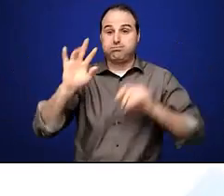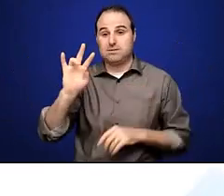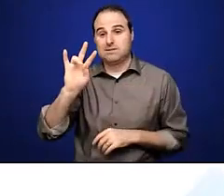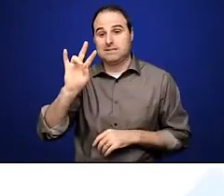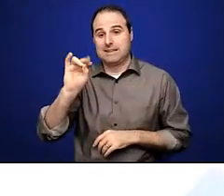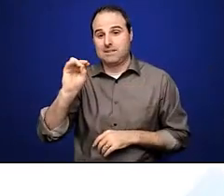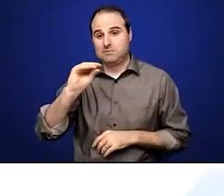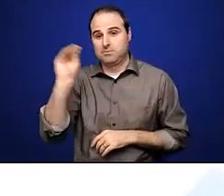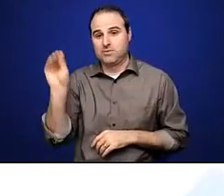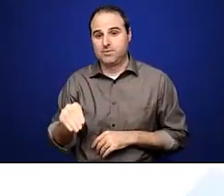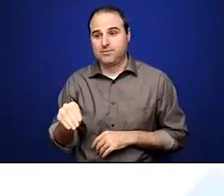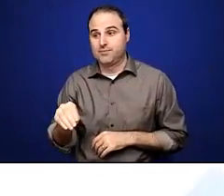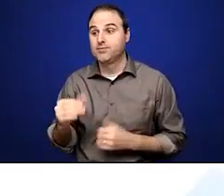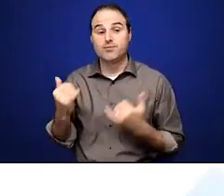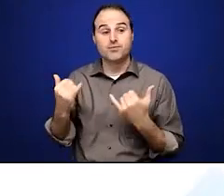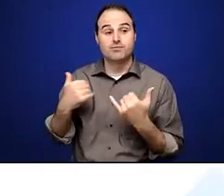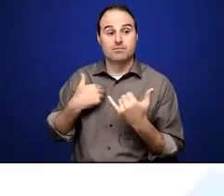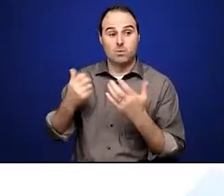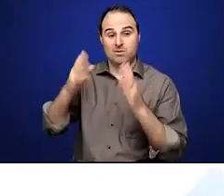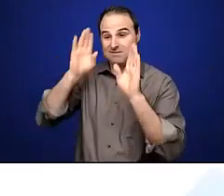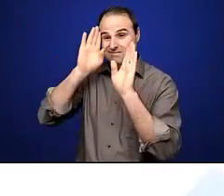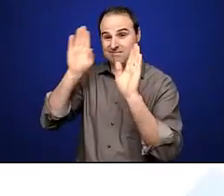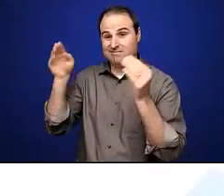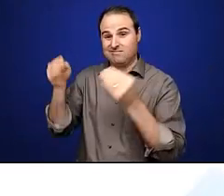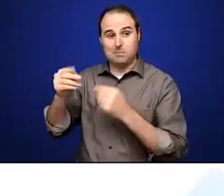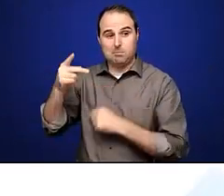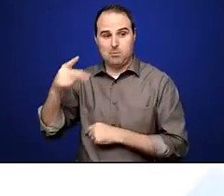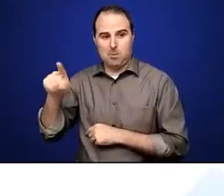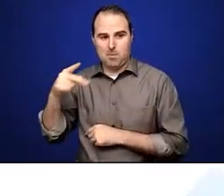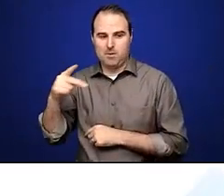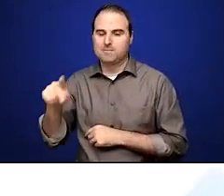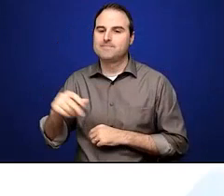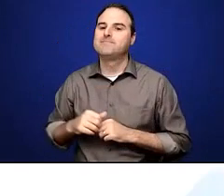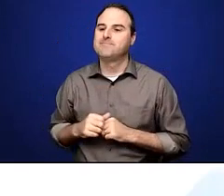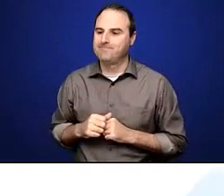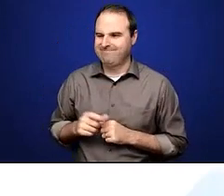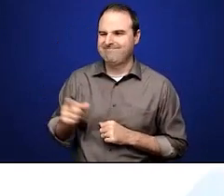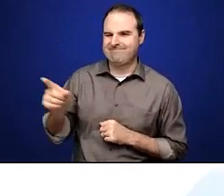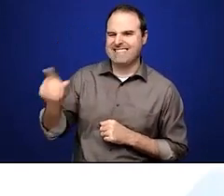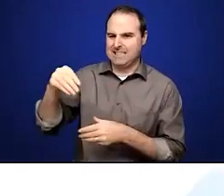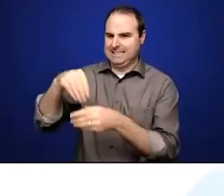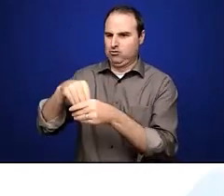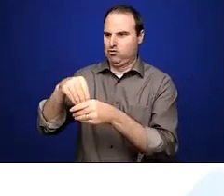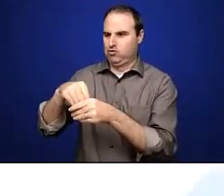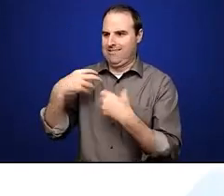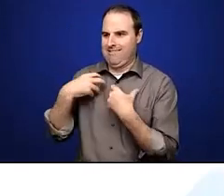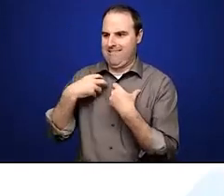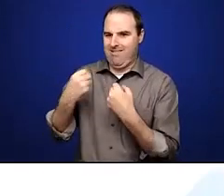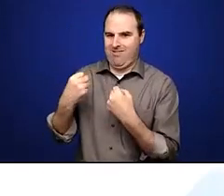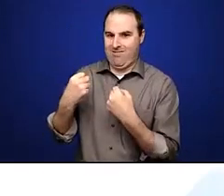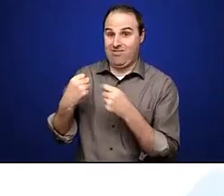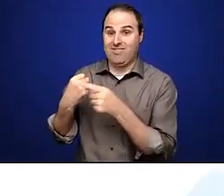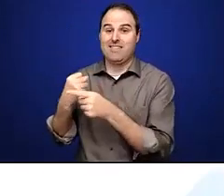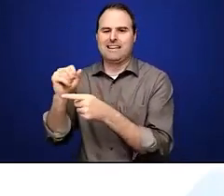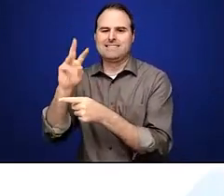is the purple side of the Interior Health, which is 16% of the population.